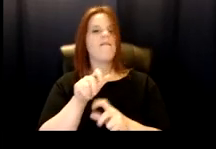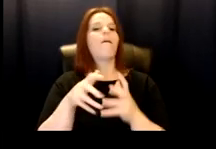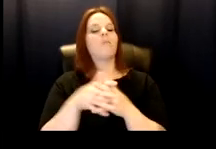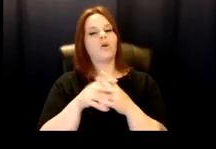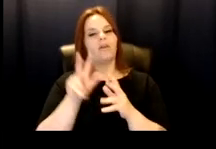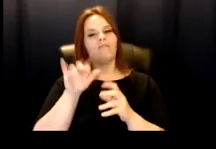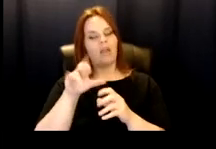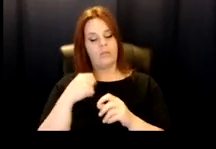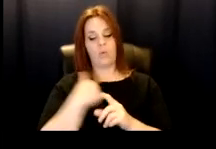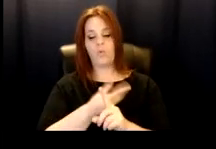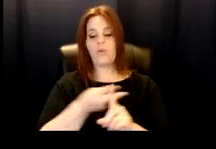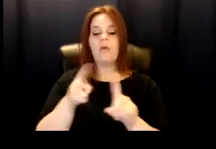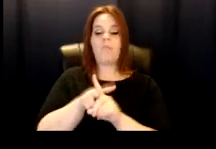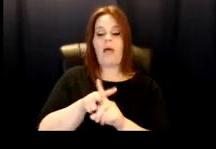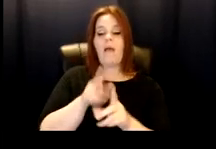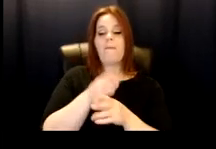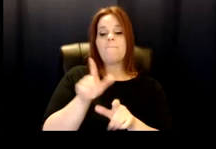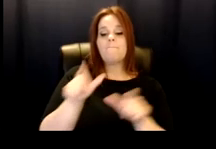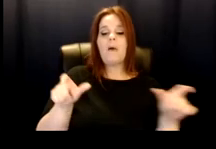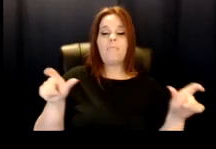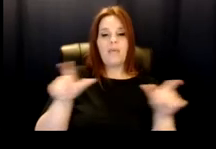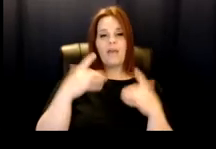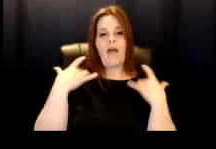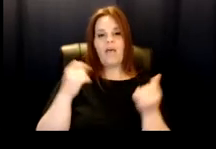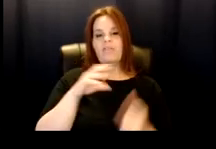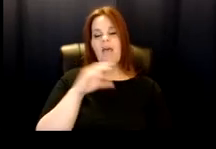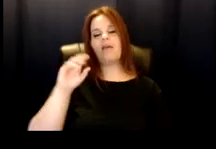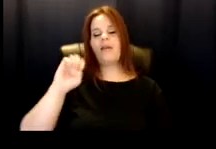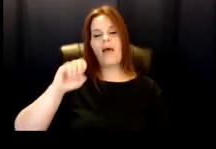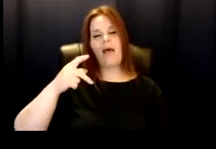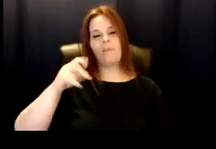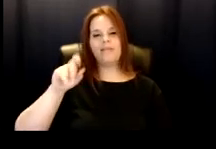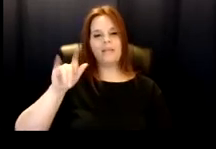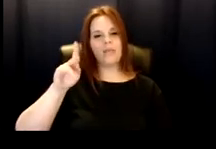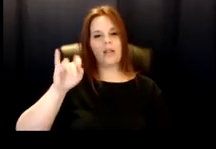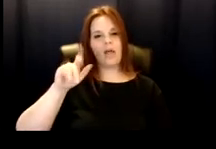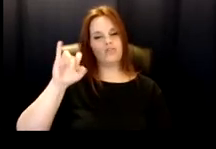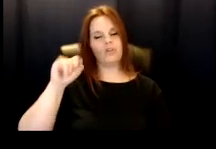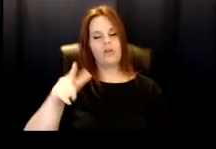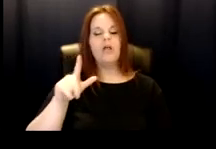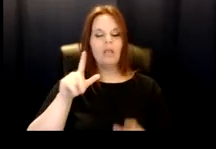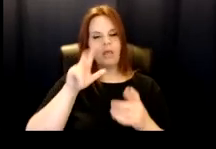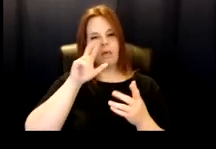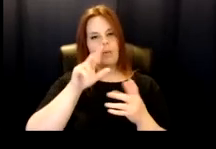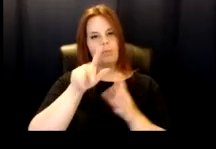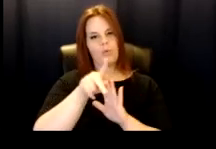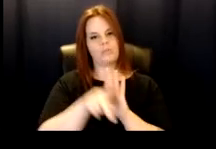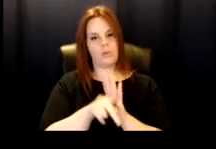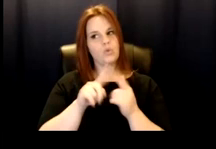and even epidemiological principles in this research endeavor. And given the health and